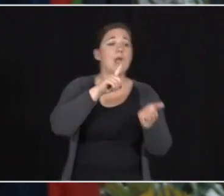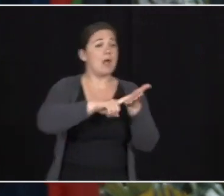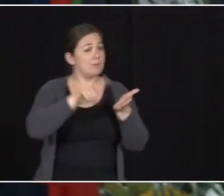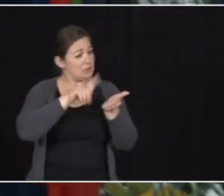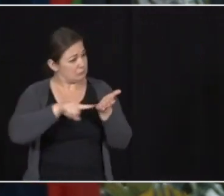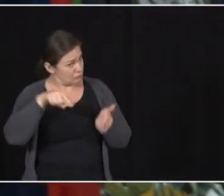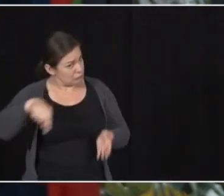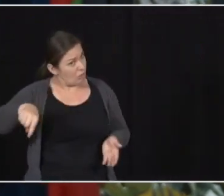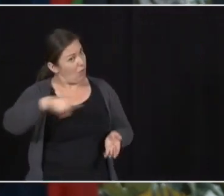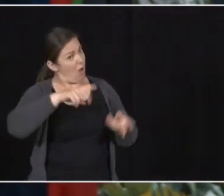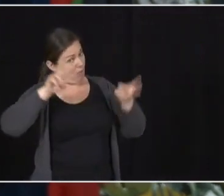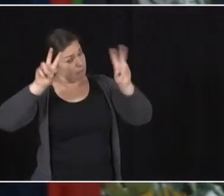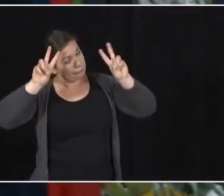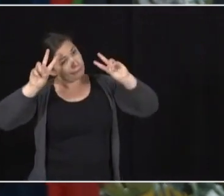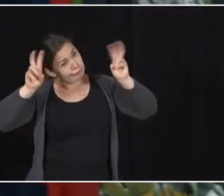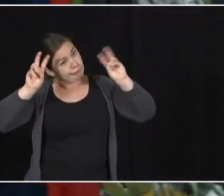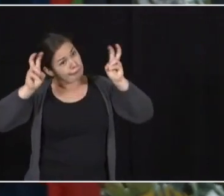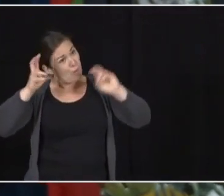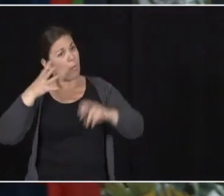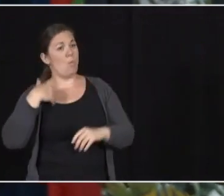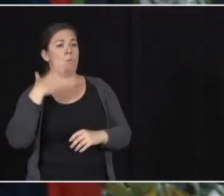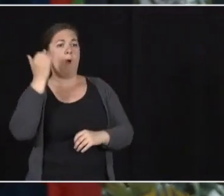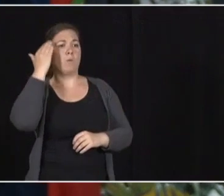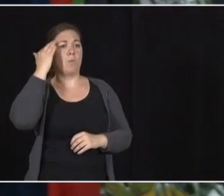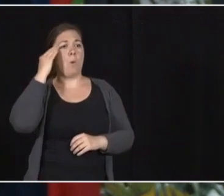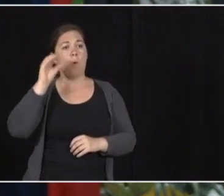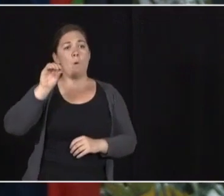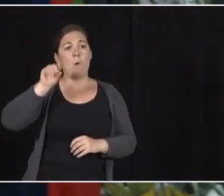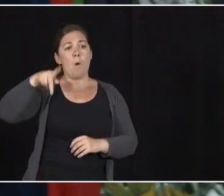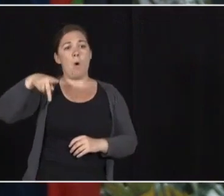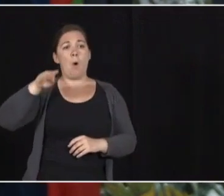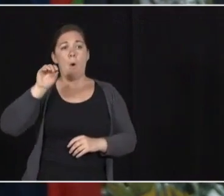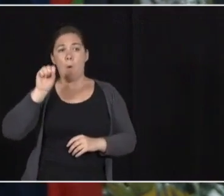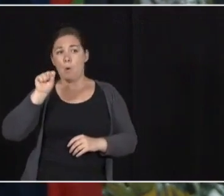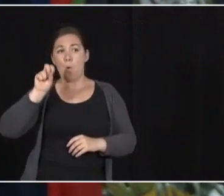if Smokey Thomas, the union representing